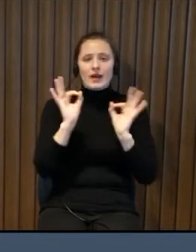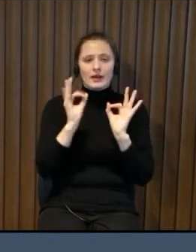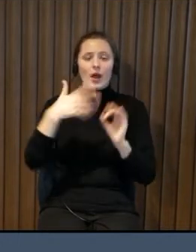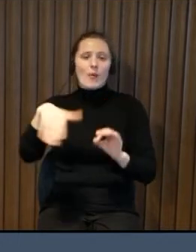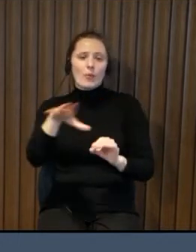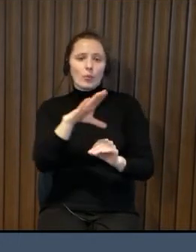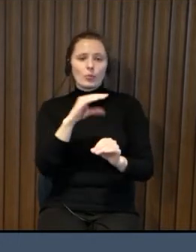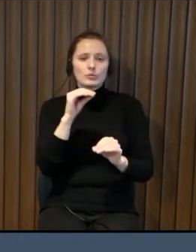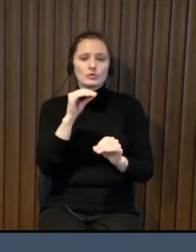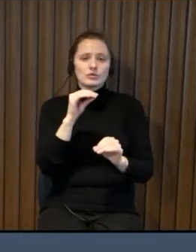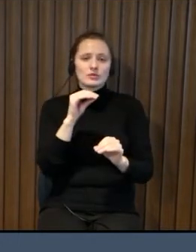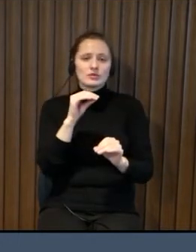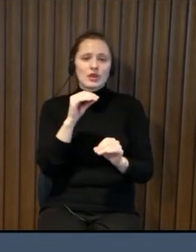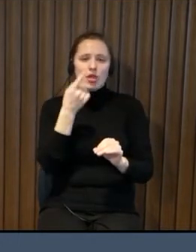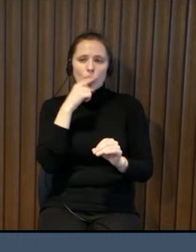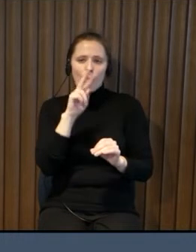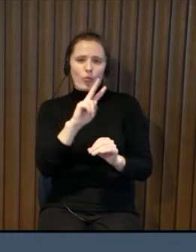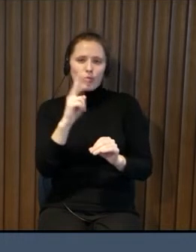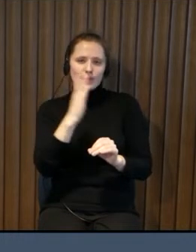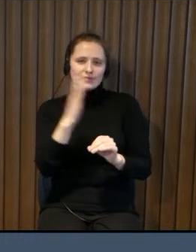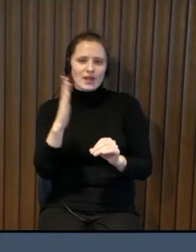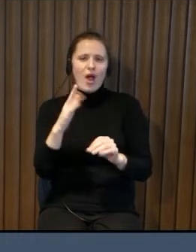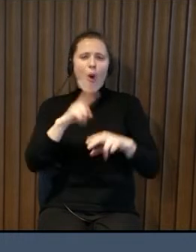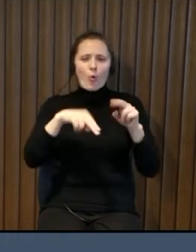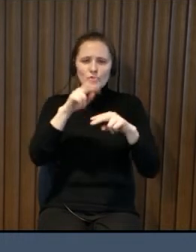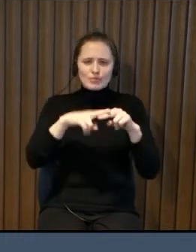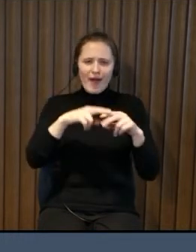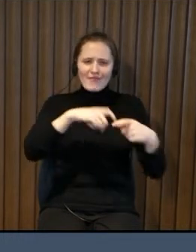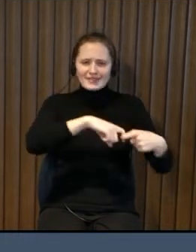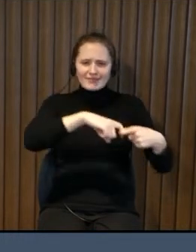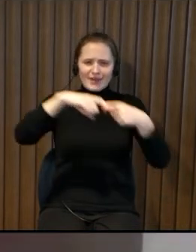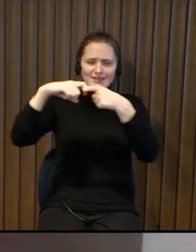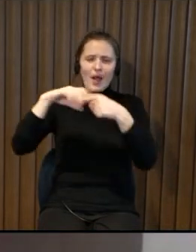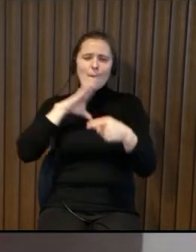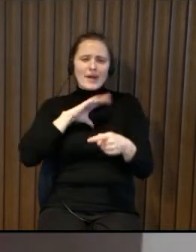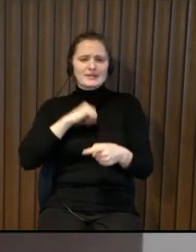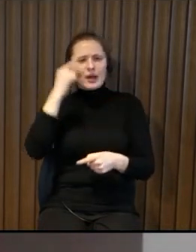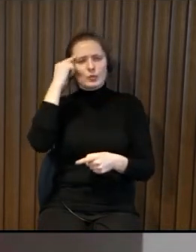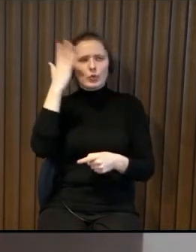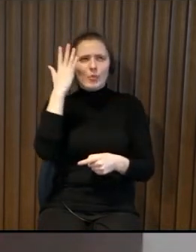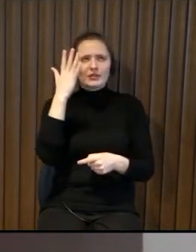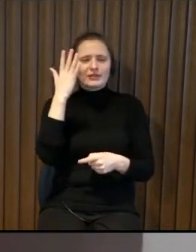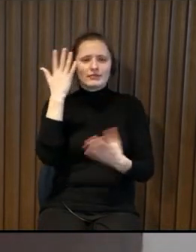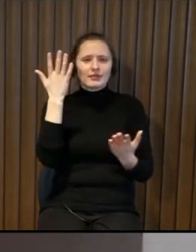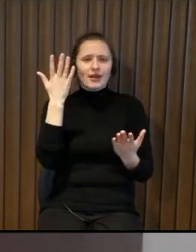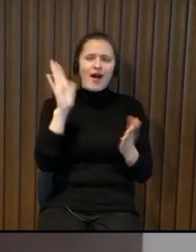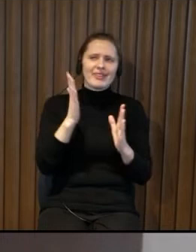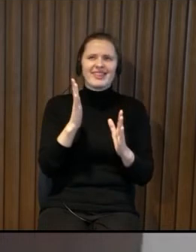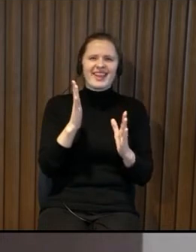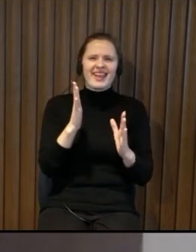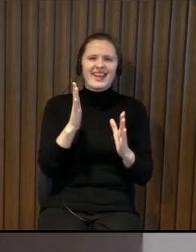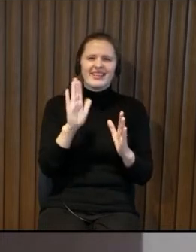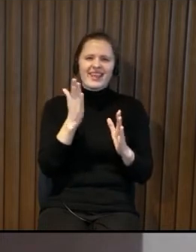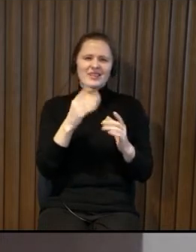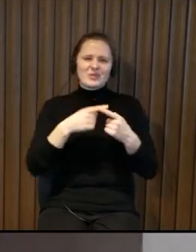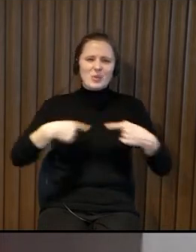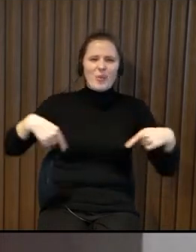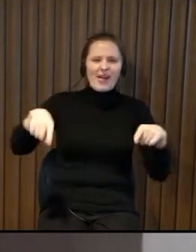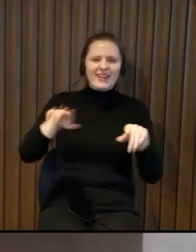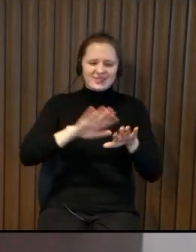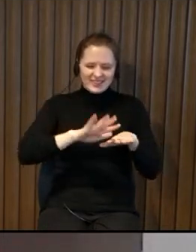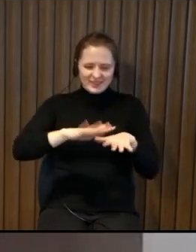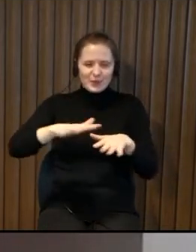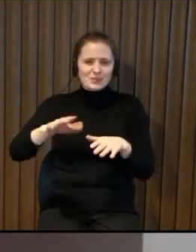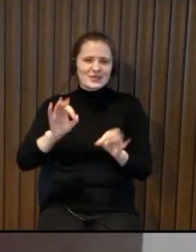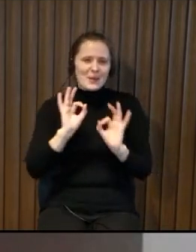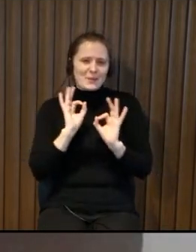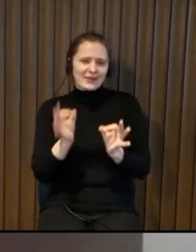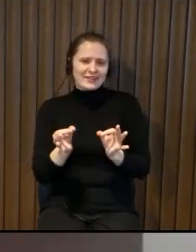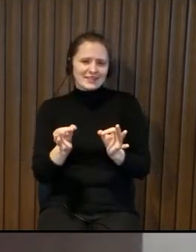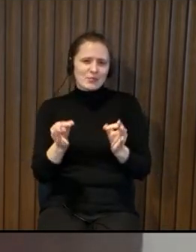to get around somehow we are doing everything from the other end we are creating super lifts and